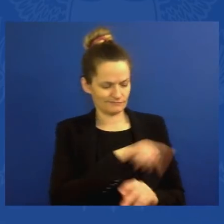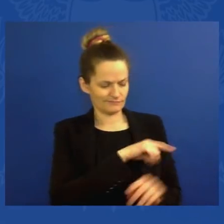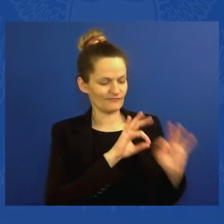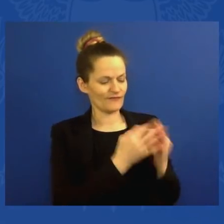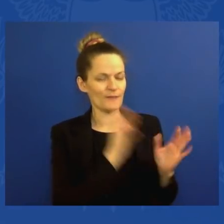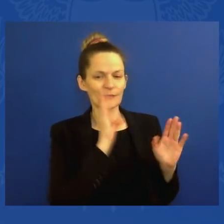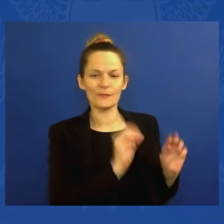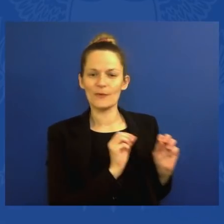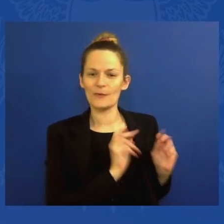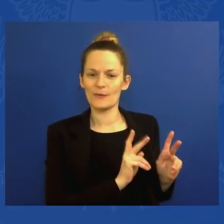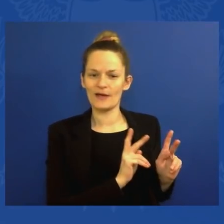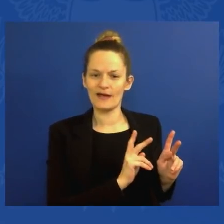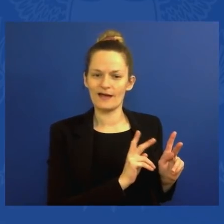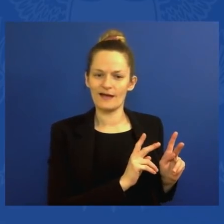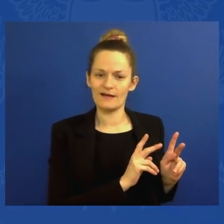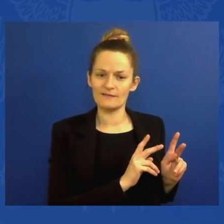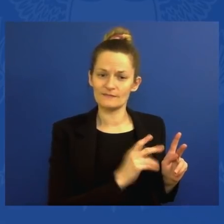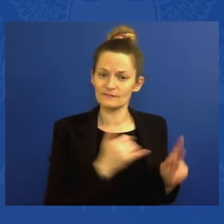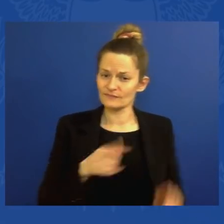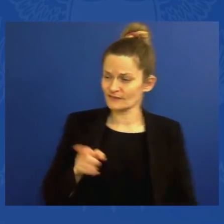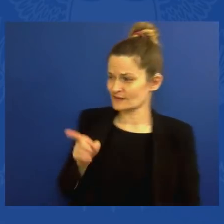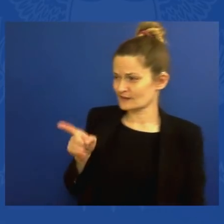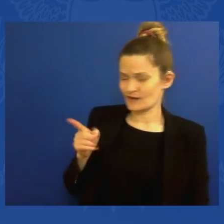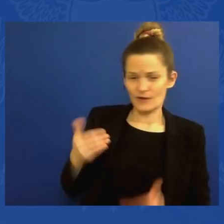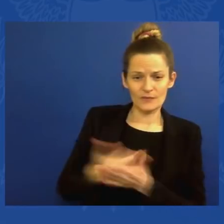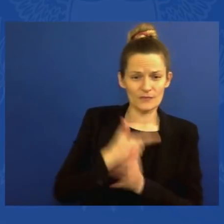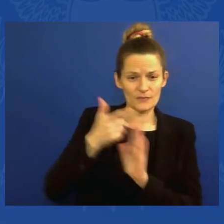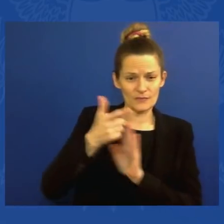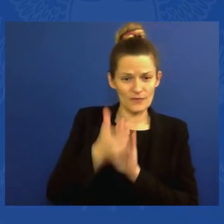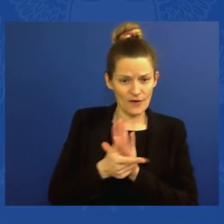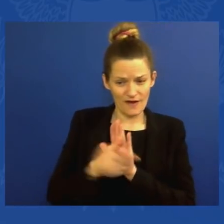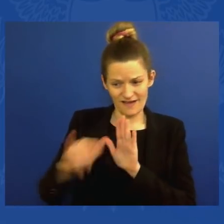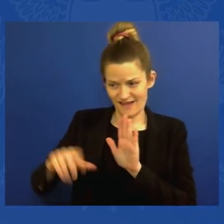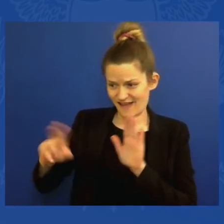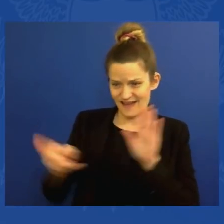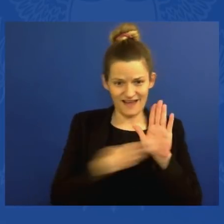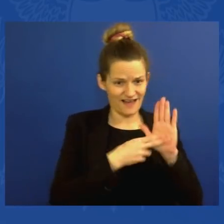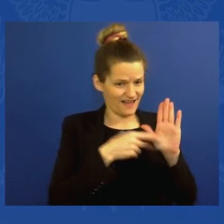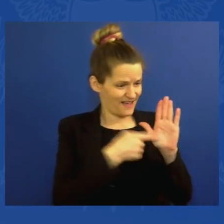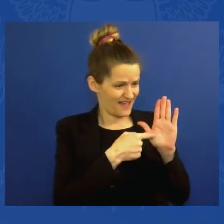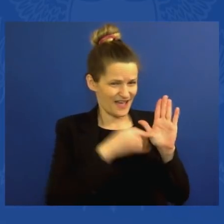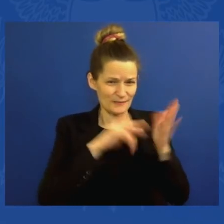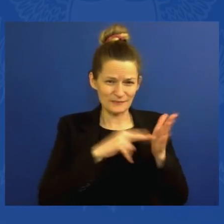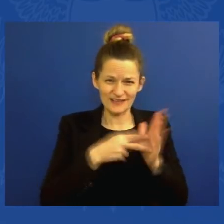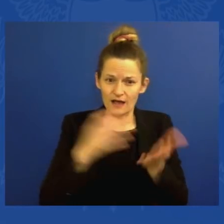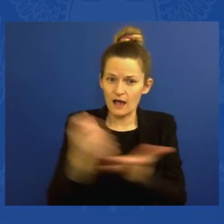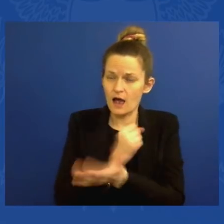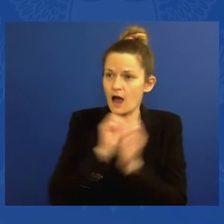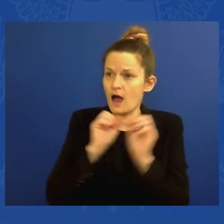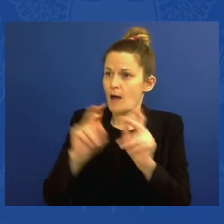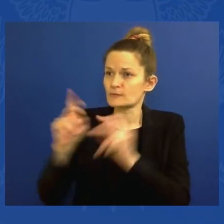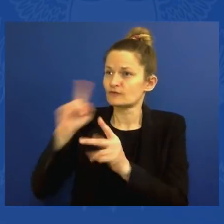new opportunities to invest in clean energy generation and building the parts that will modernize our roadways,